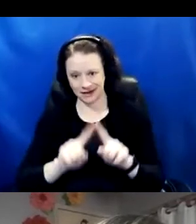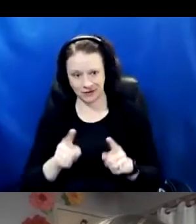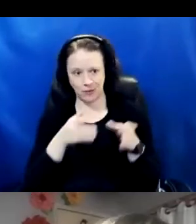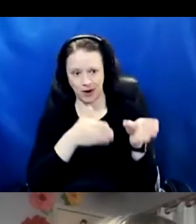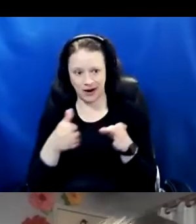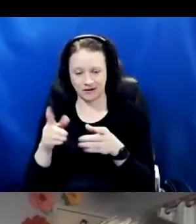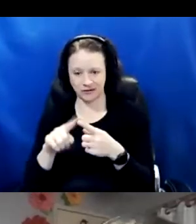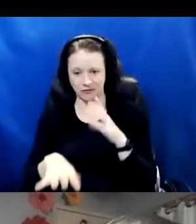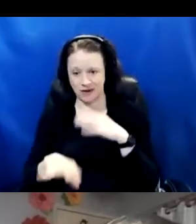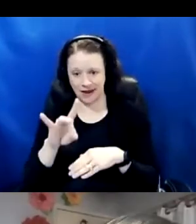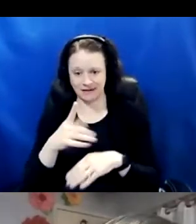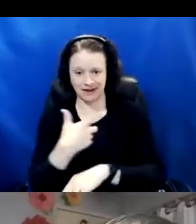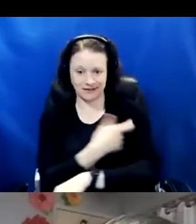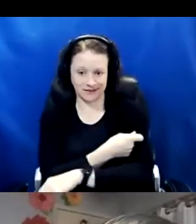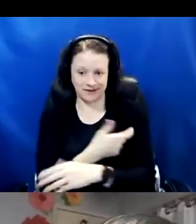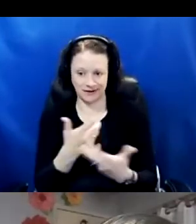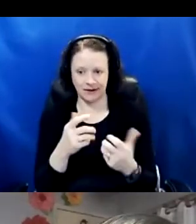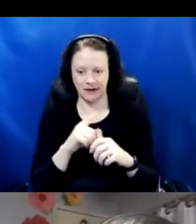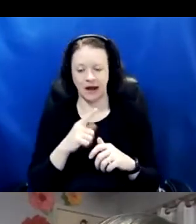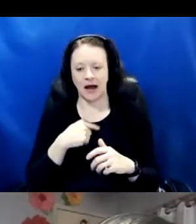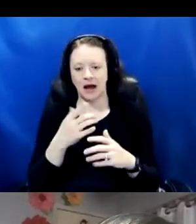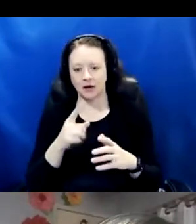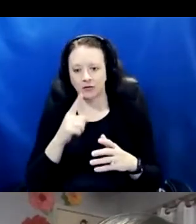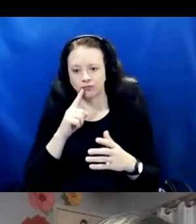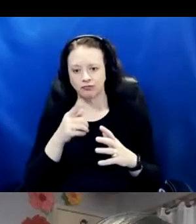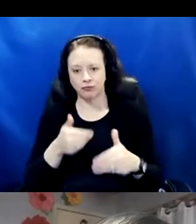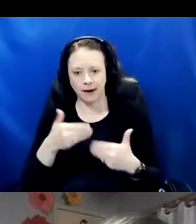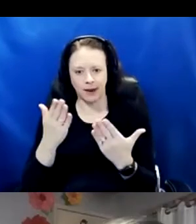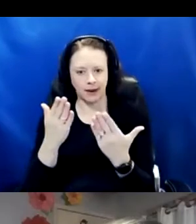So I would recommend prioritizing your efforts based on your needs.